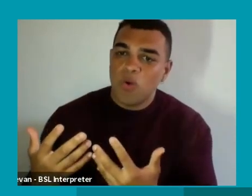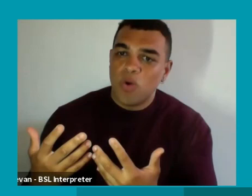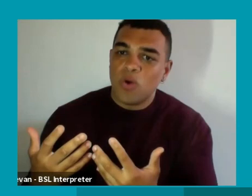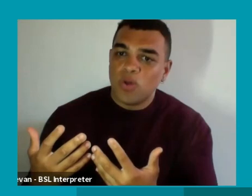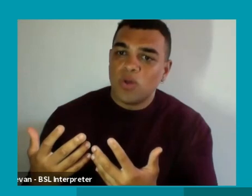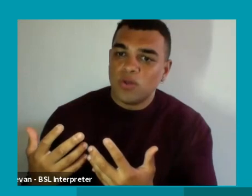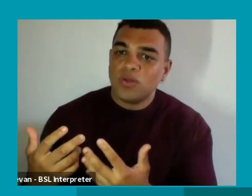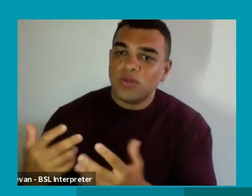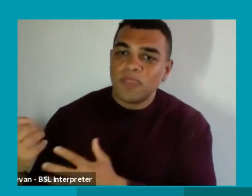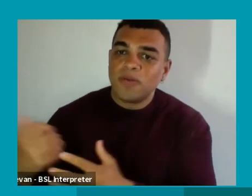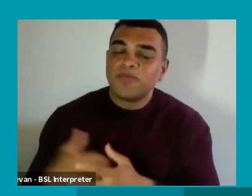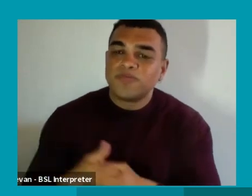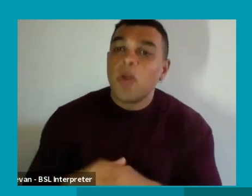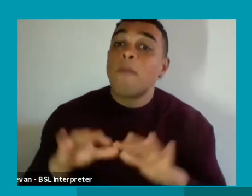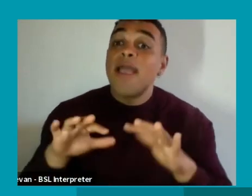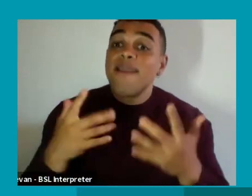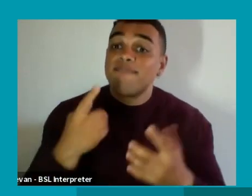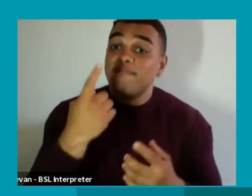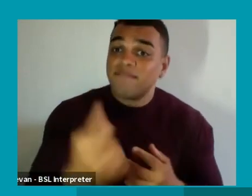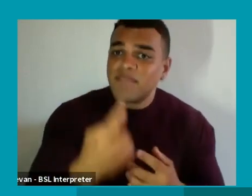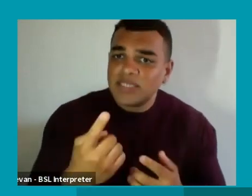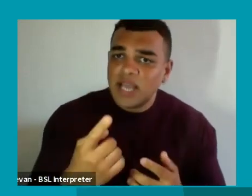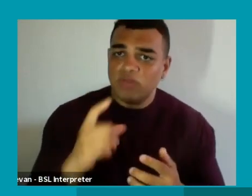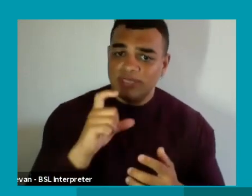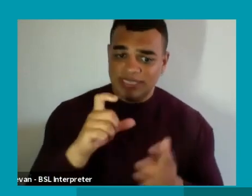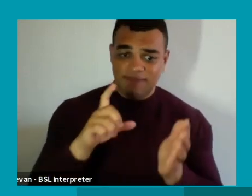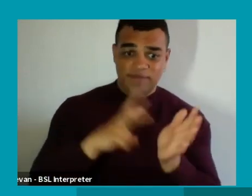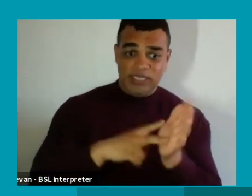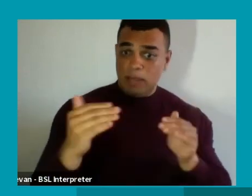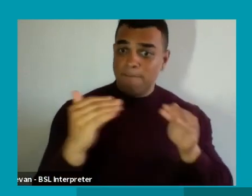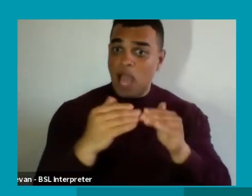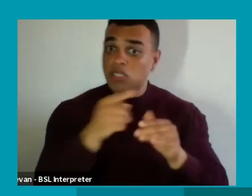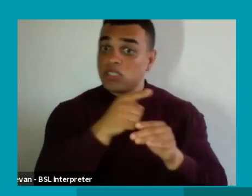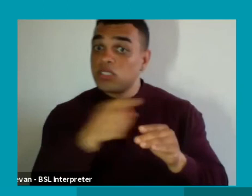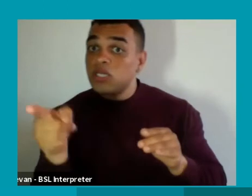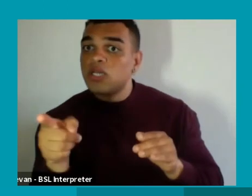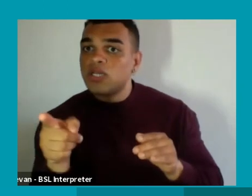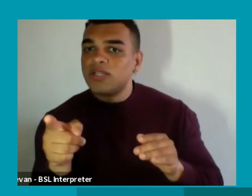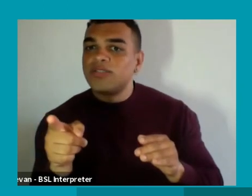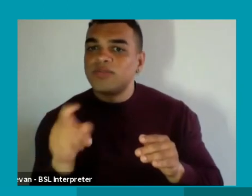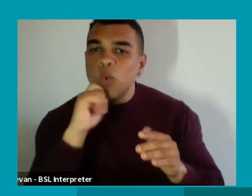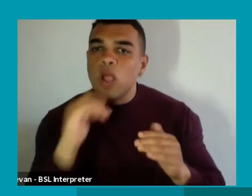employers interview you anyway. There are three levels to the scheme. There's the Disability Confident Leader